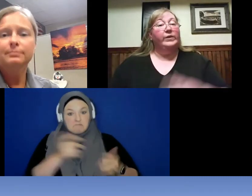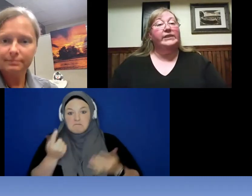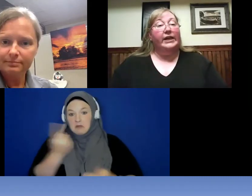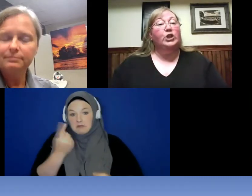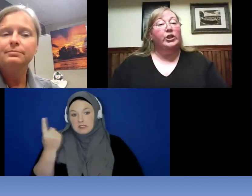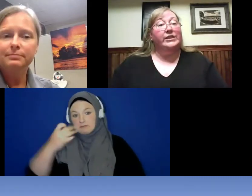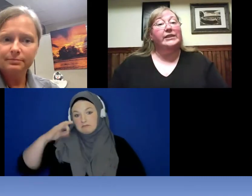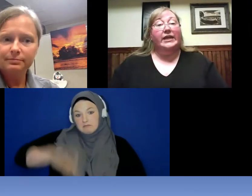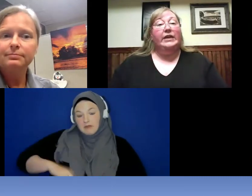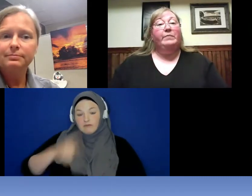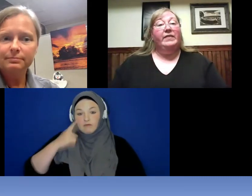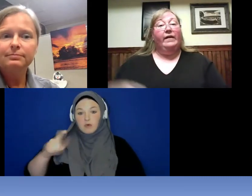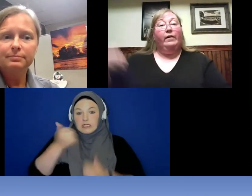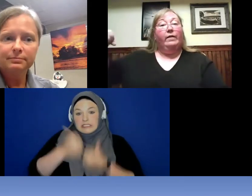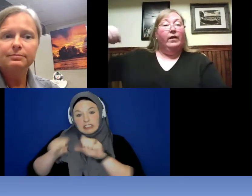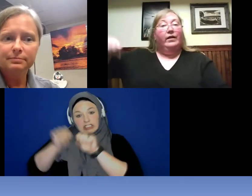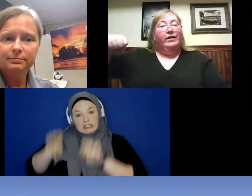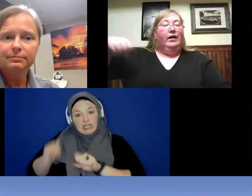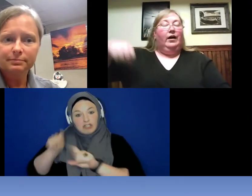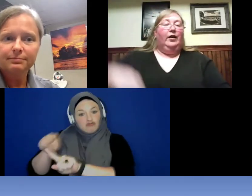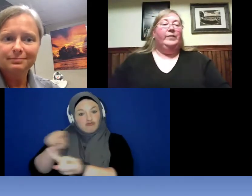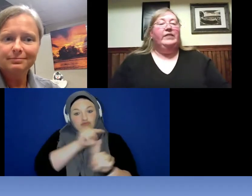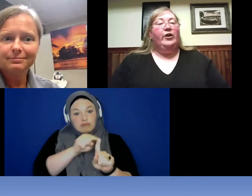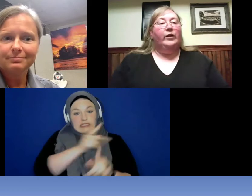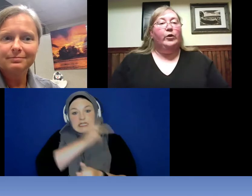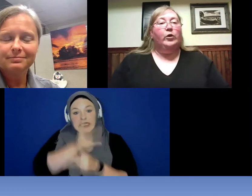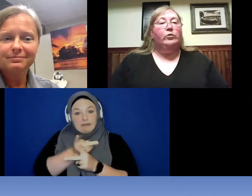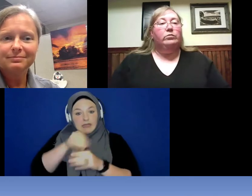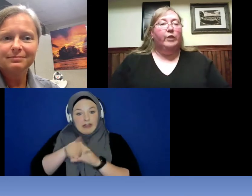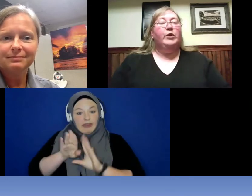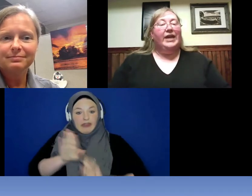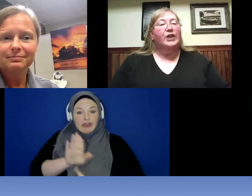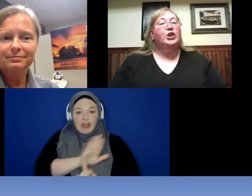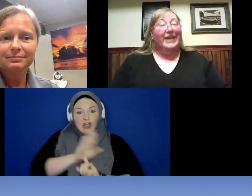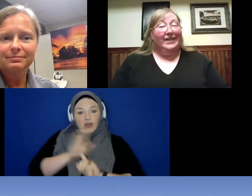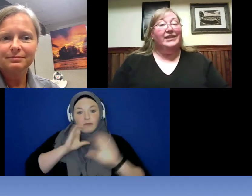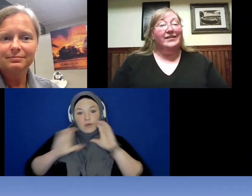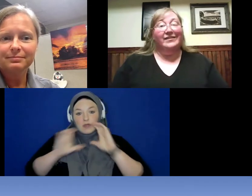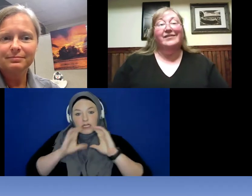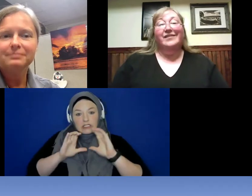stations to keep in their -- in their little communication kit